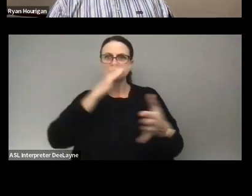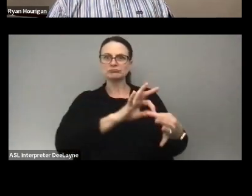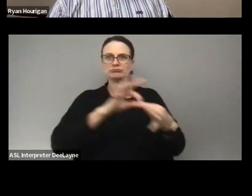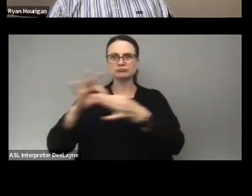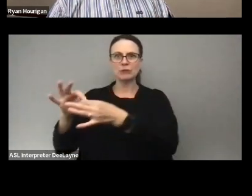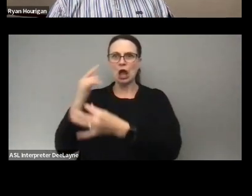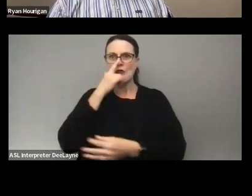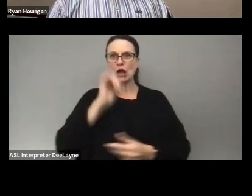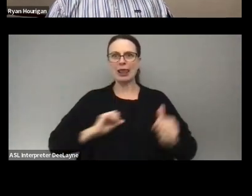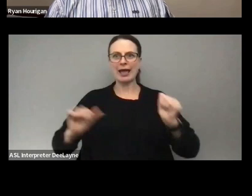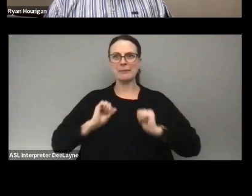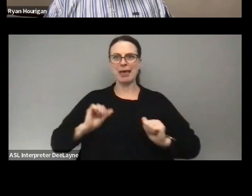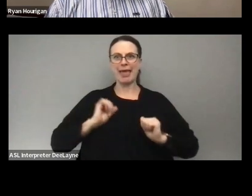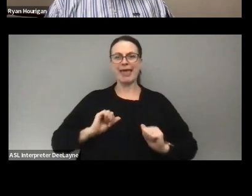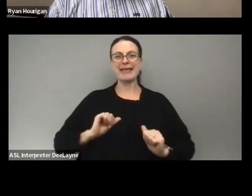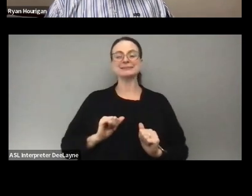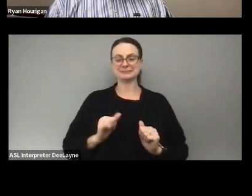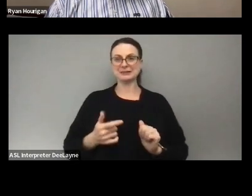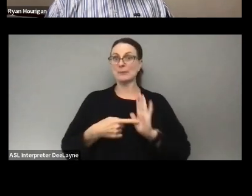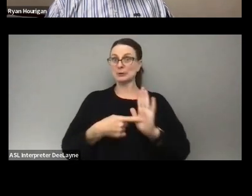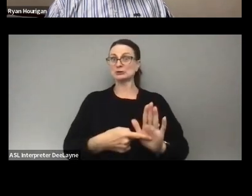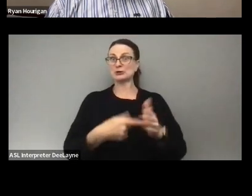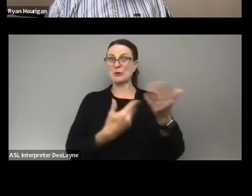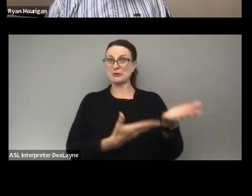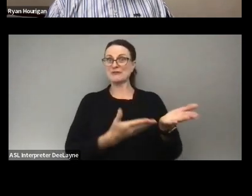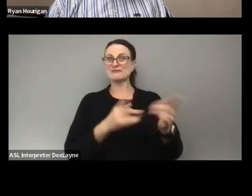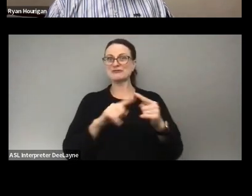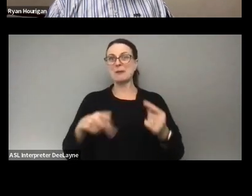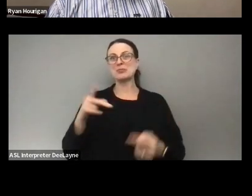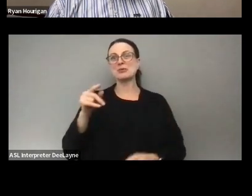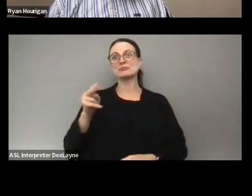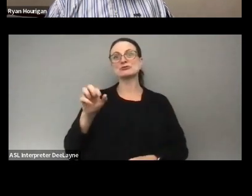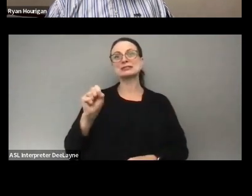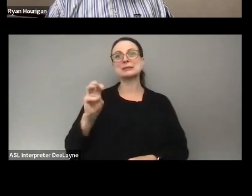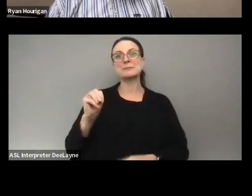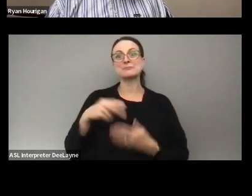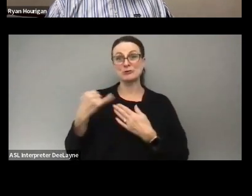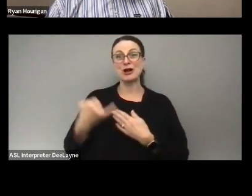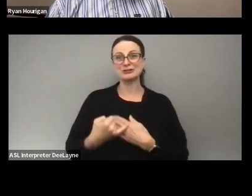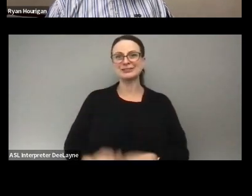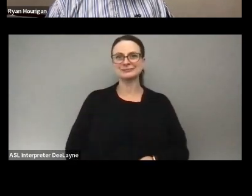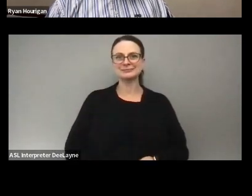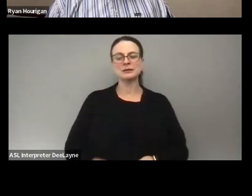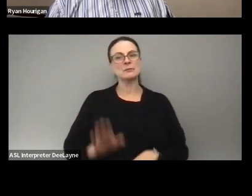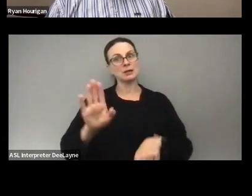So, I'm gonna play "Snowy Day" for you from the Prism Project. I just have a quick warning